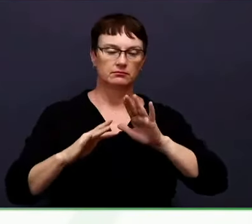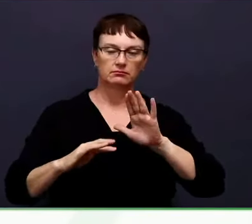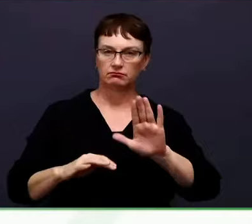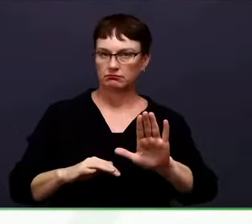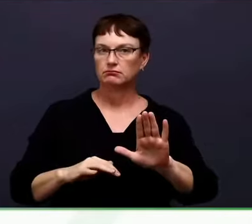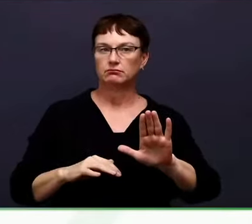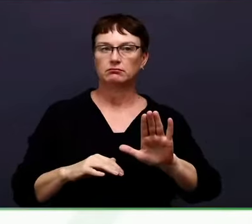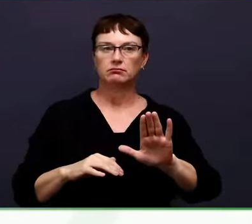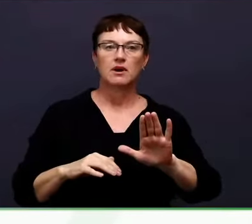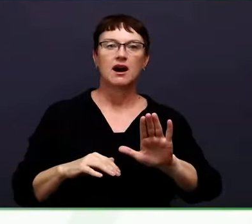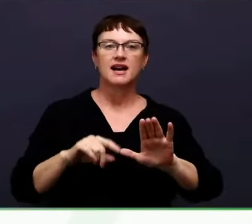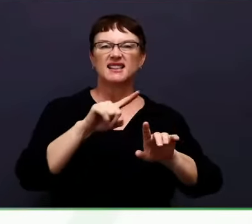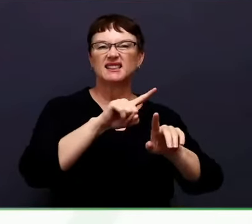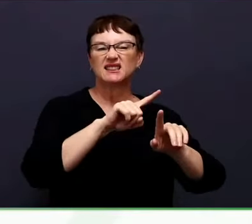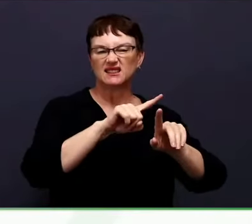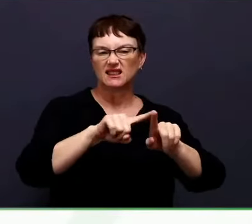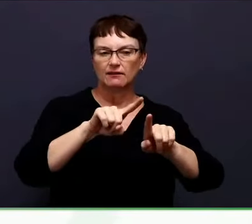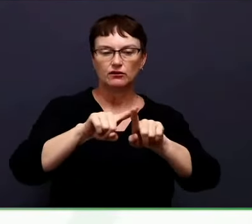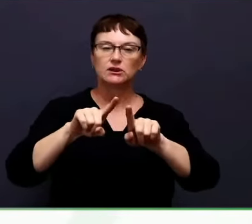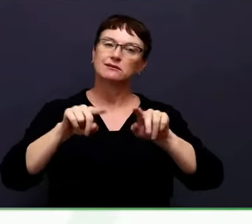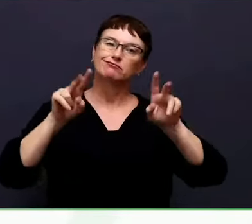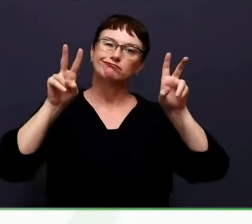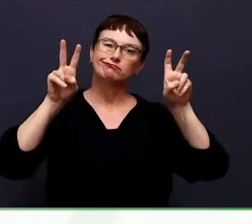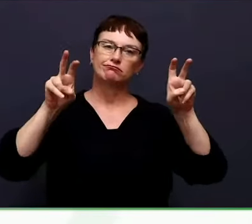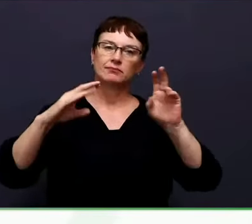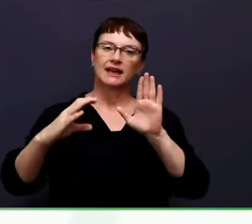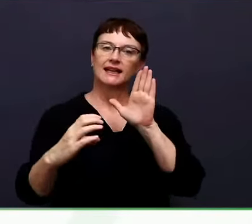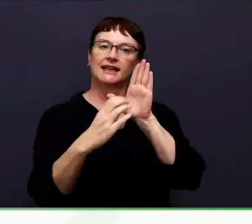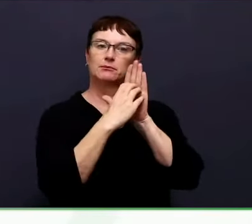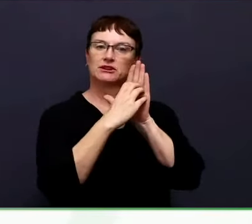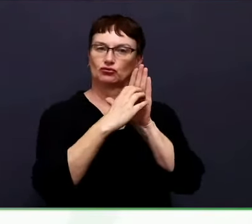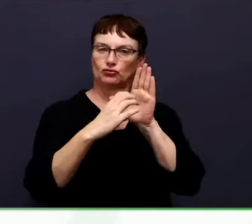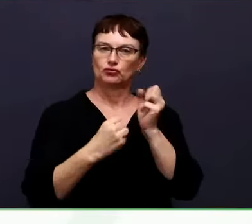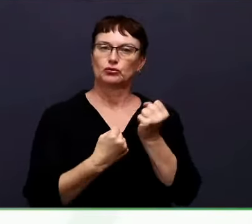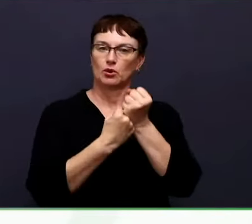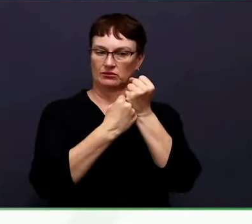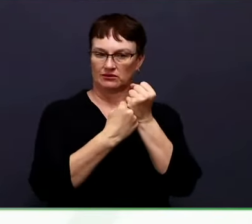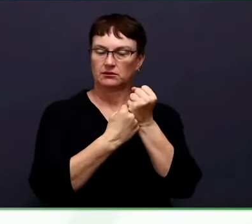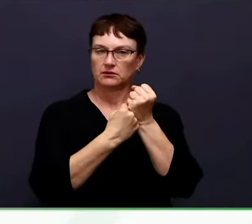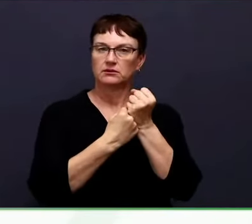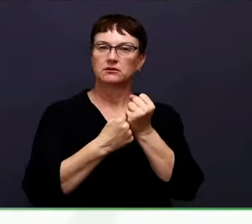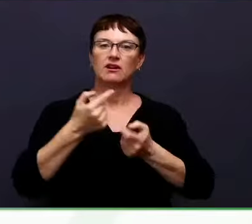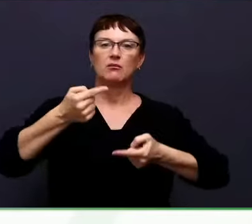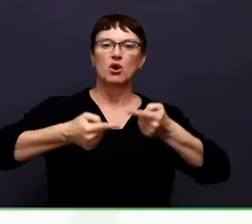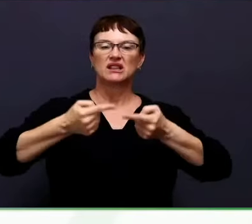The image support has multiple uses, to support the topic for the moment or an educational tool.